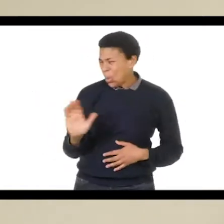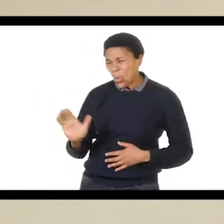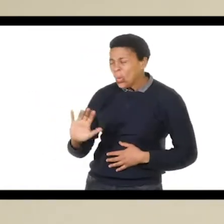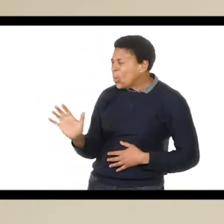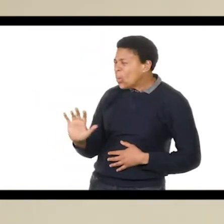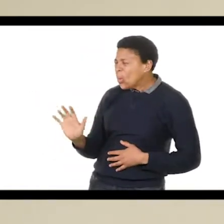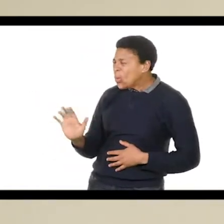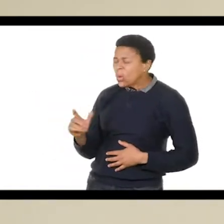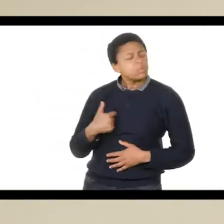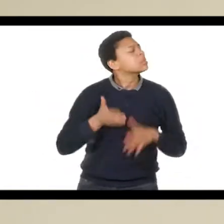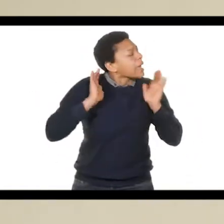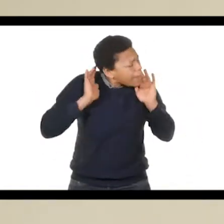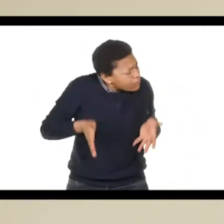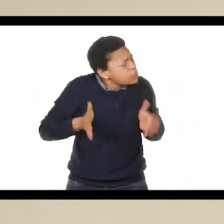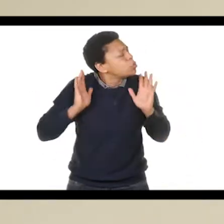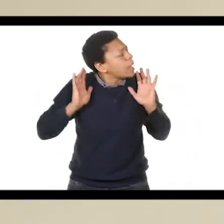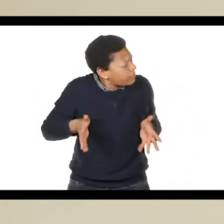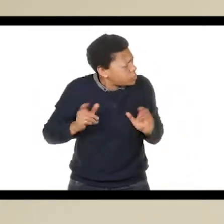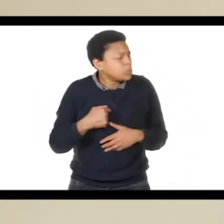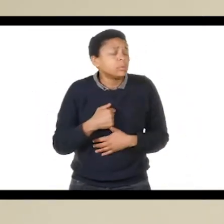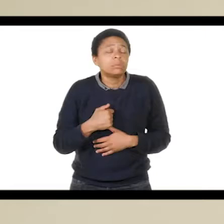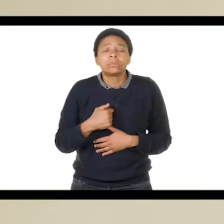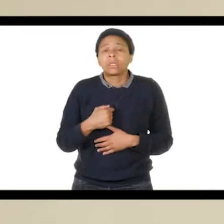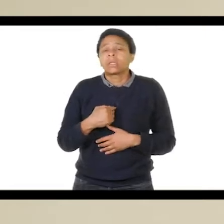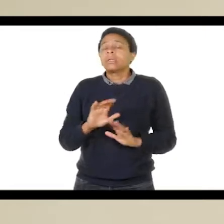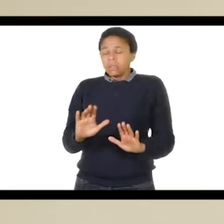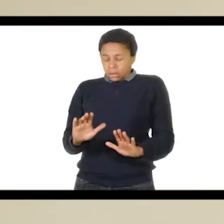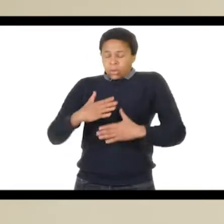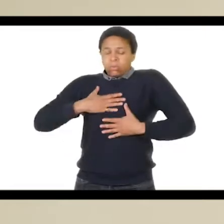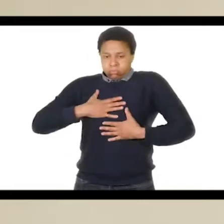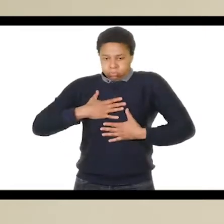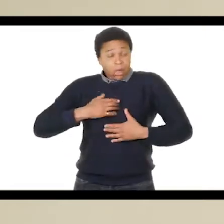So anyway, I’m not a great drinker. I don’t drink a lot.